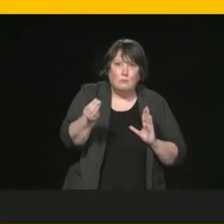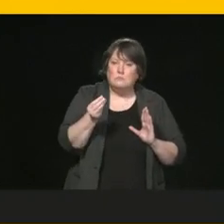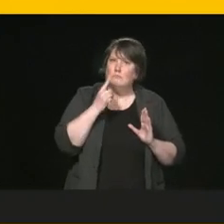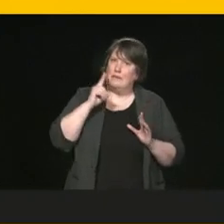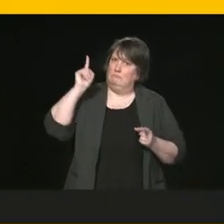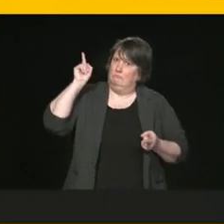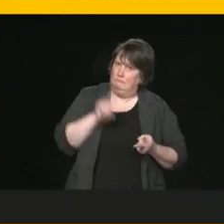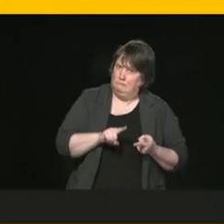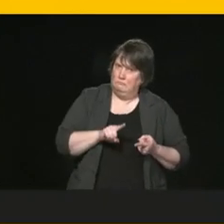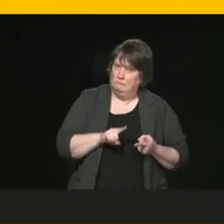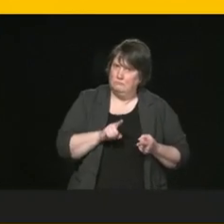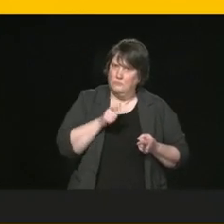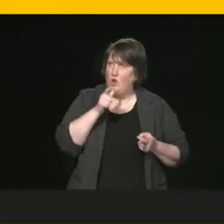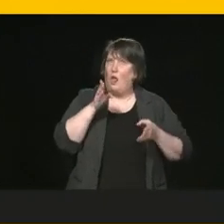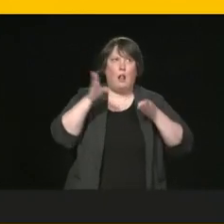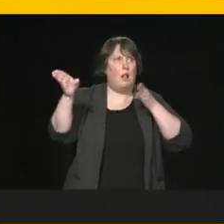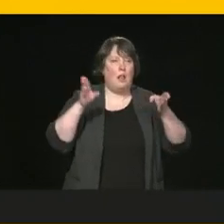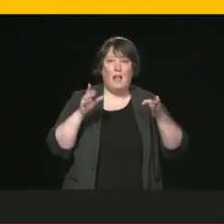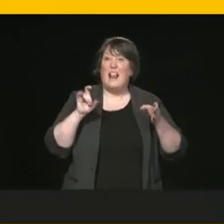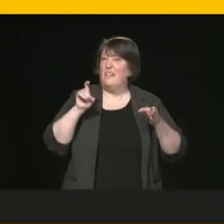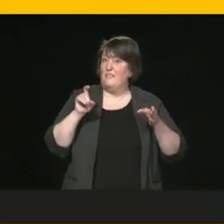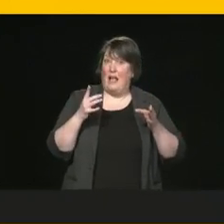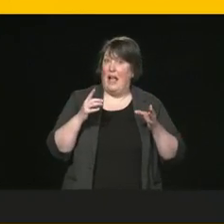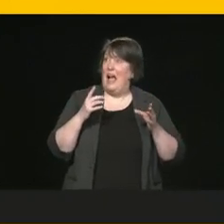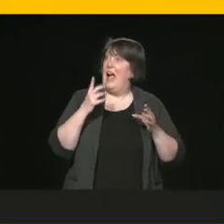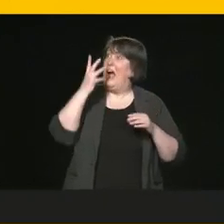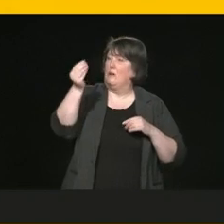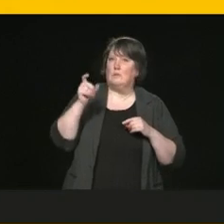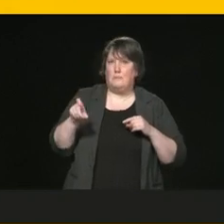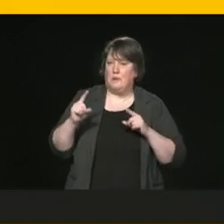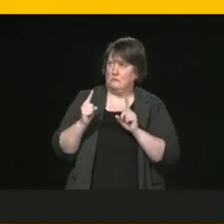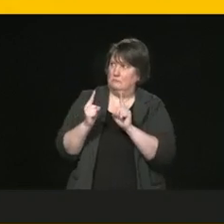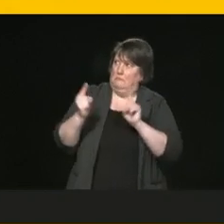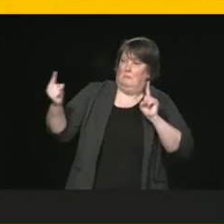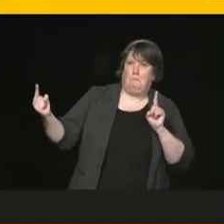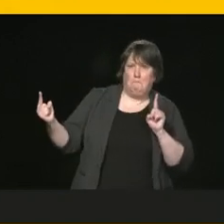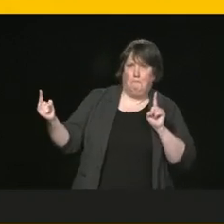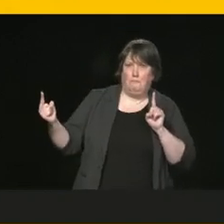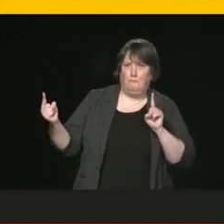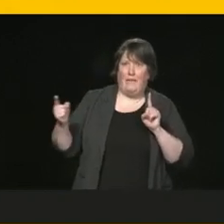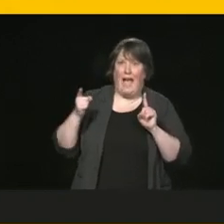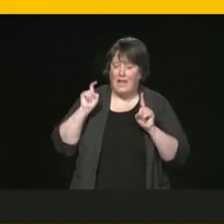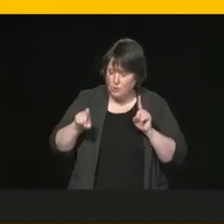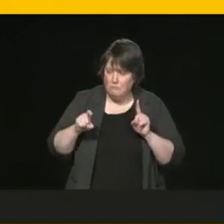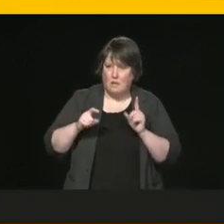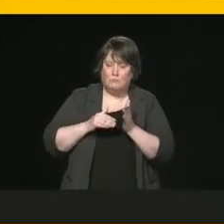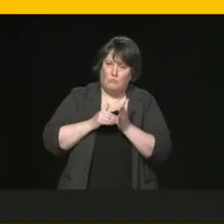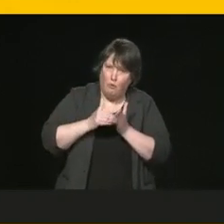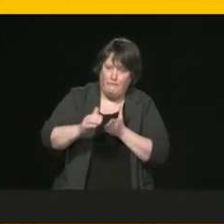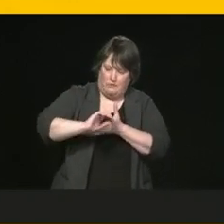IF YOU HAVE TO GO OUT, GO OUT INFREQUENTLY AND KEEP TWO